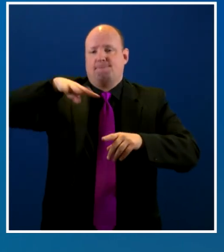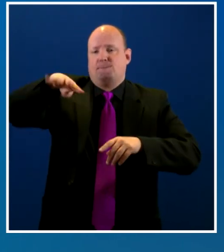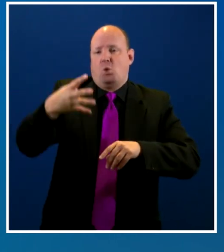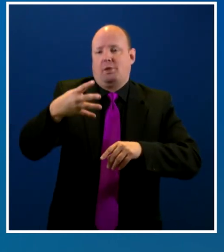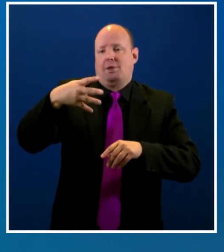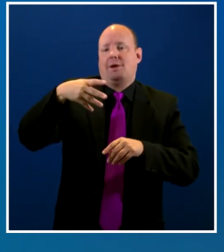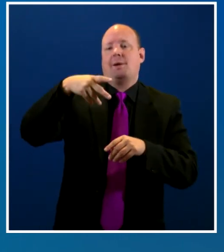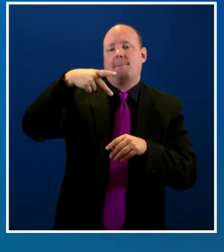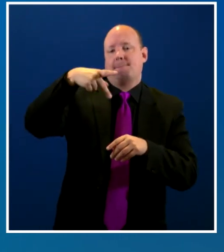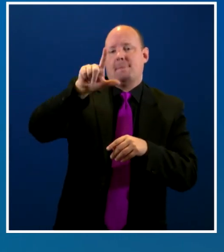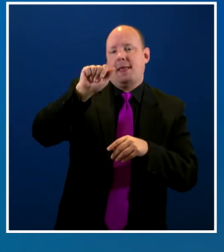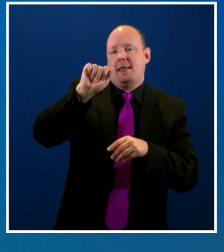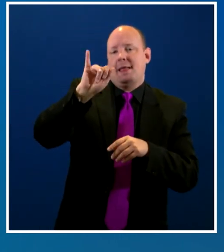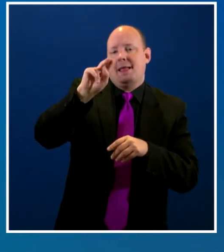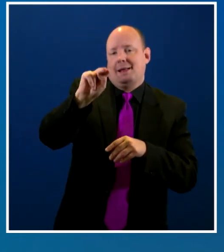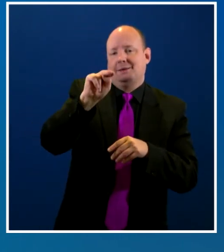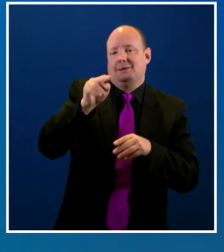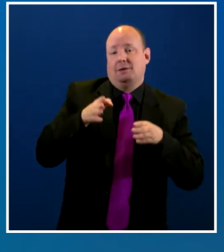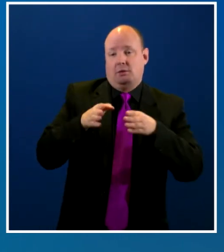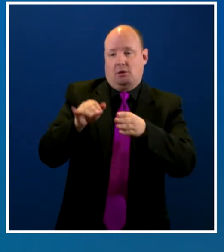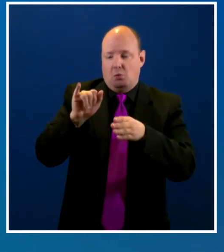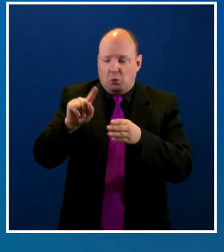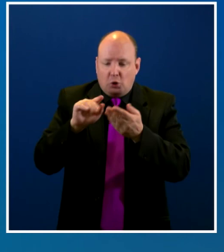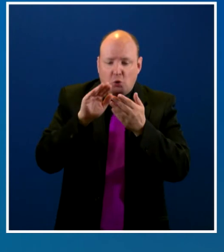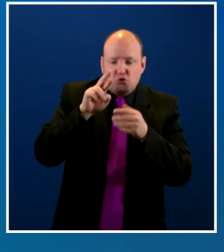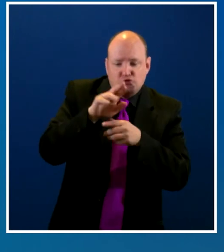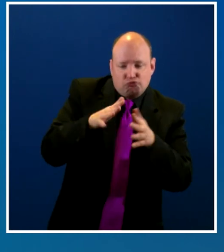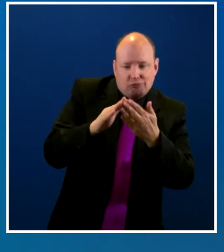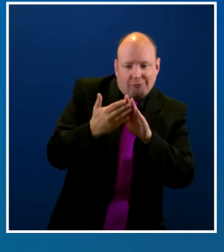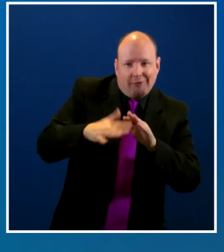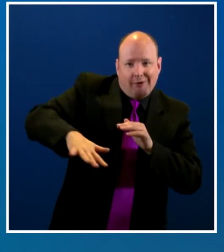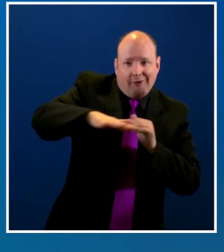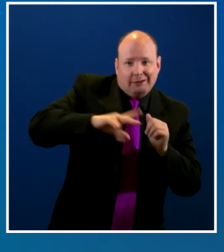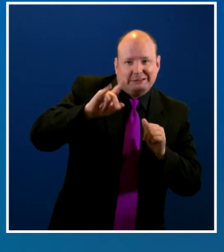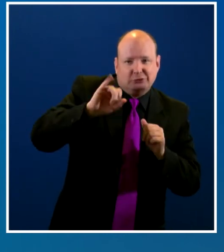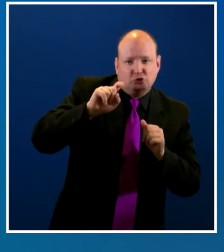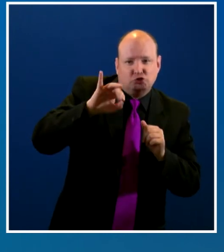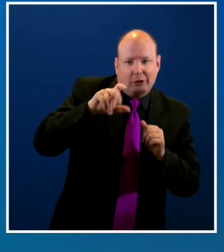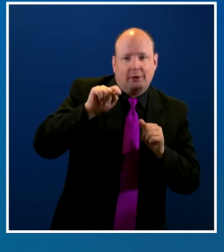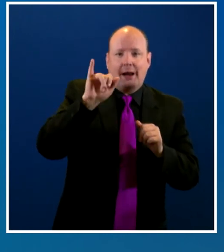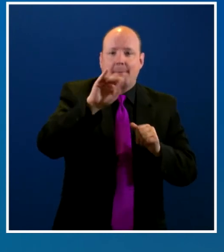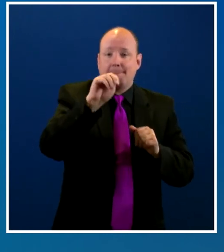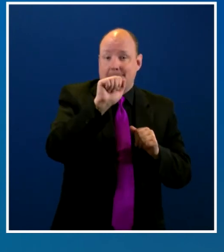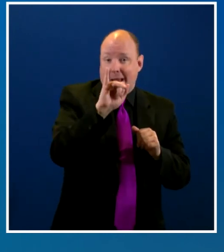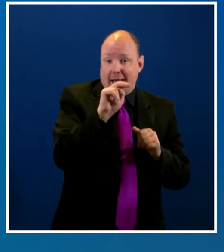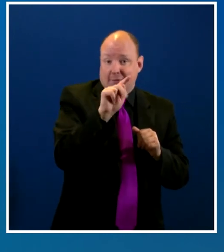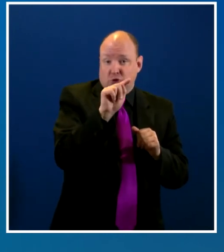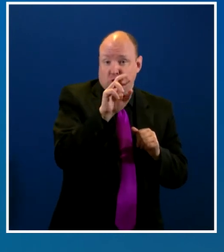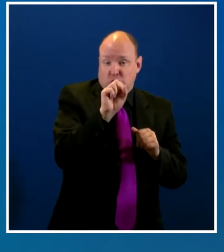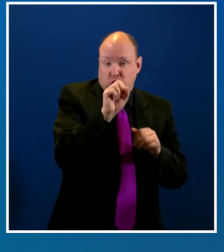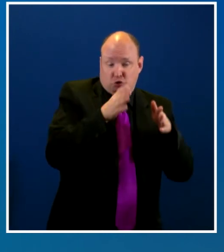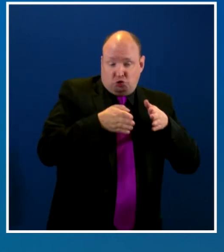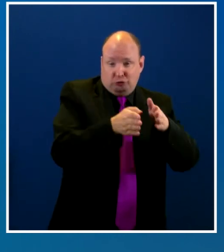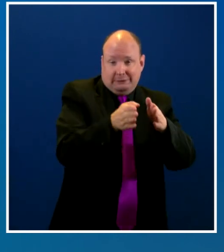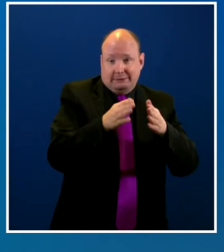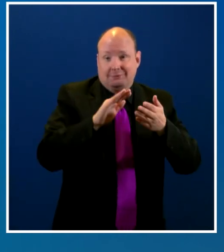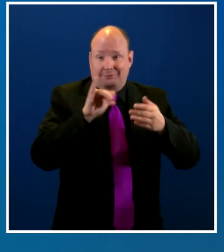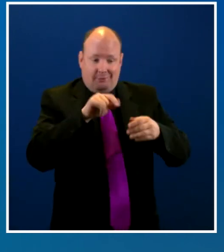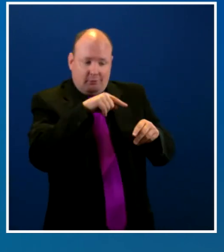Central Vancouver and Main Street Corridor downtown. So please stay tuned for more about those critical investments